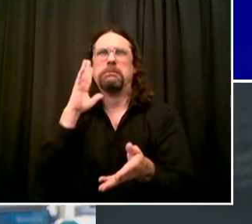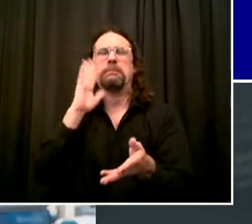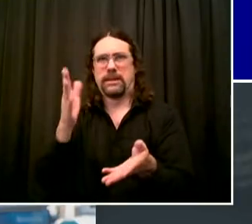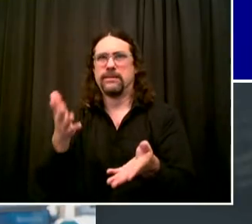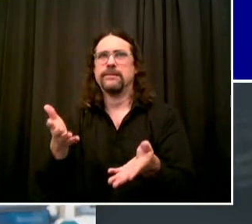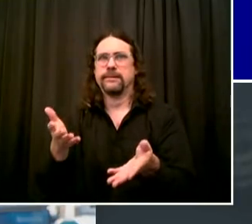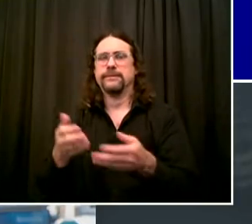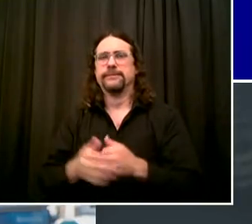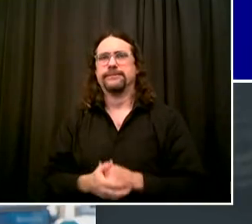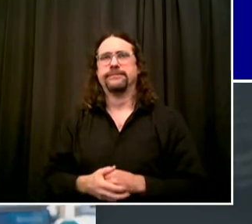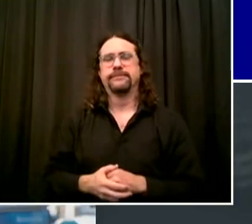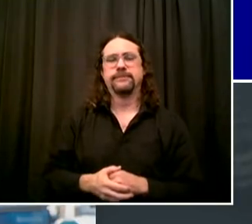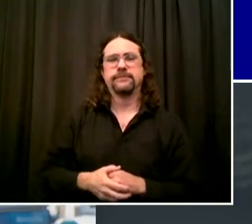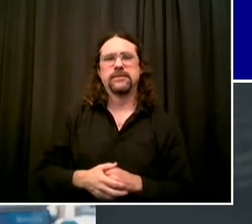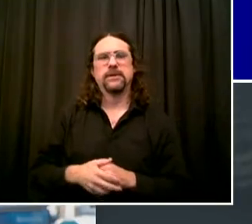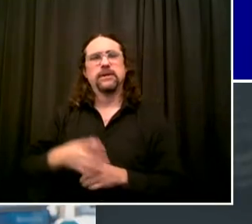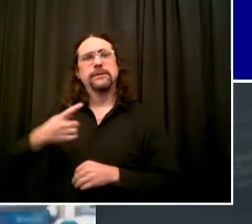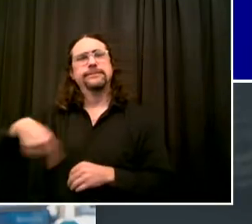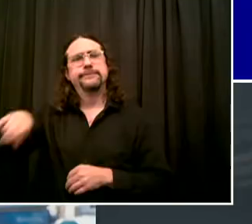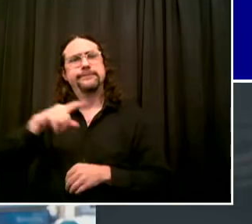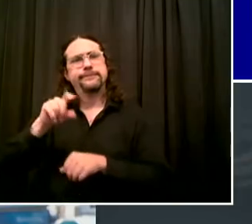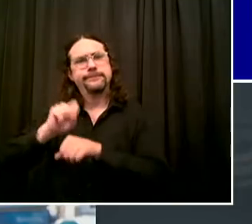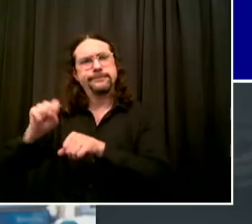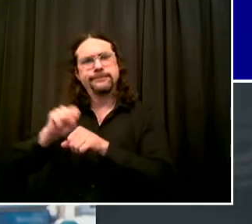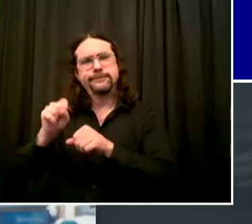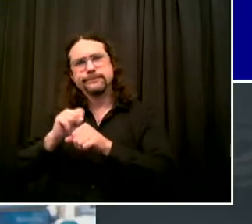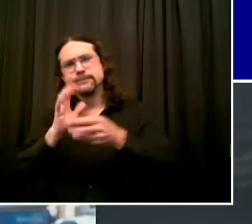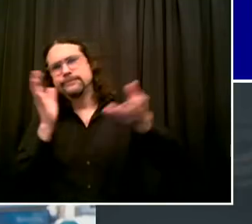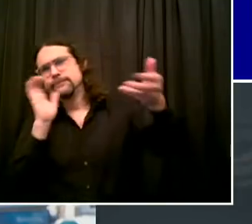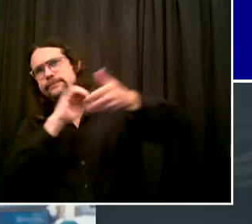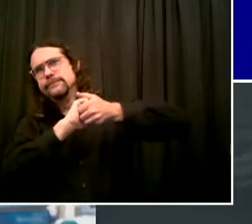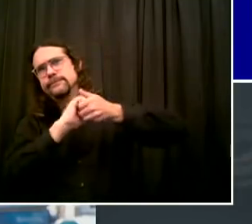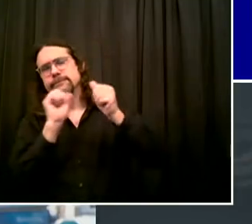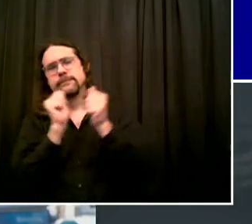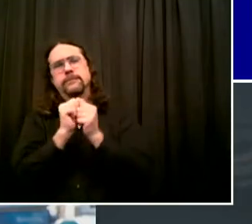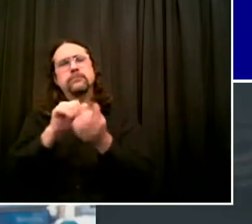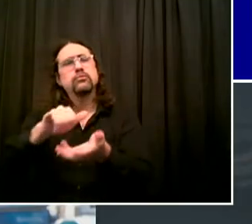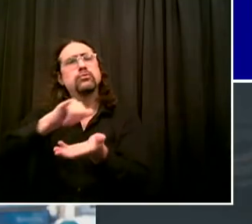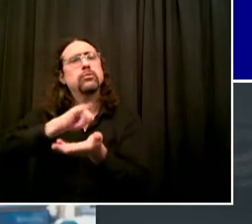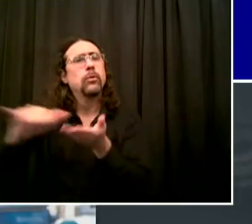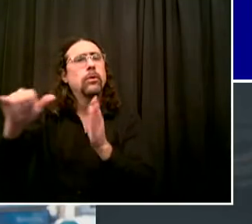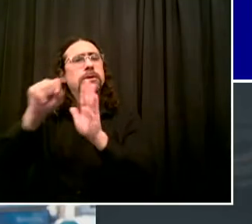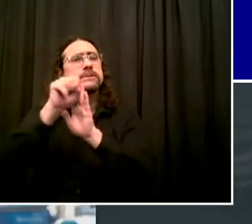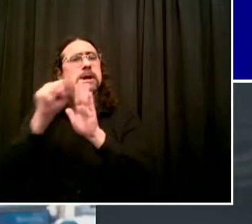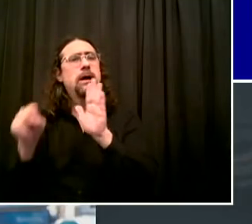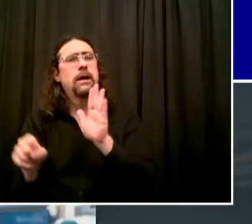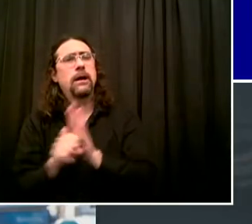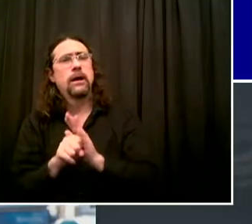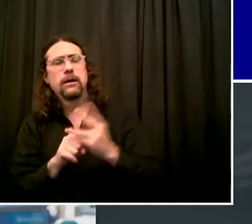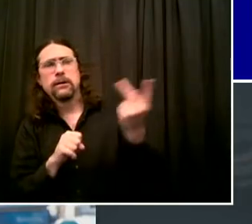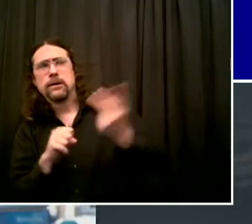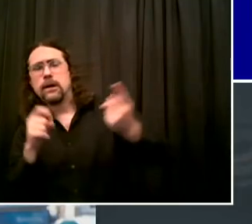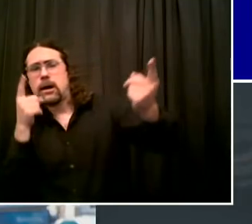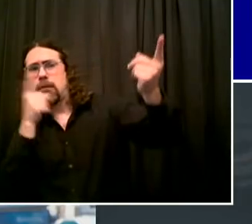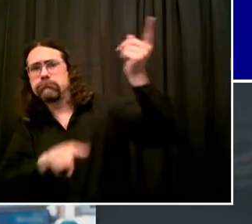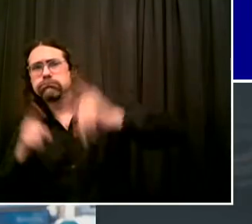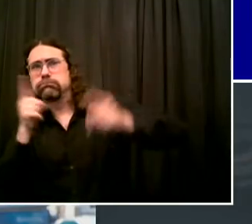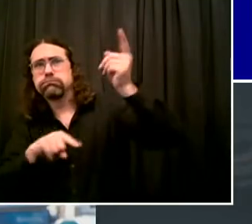BSAOLEUT UNITY AND FOCUS ON DATA. E THDAAT IN THE CITY IS GETTING